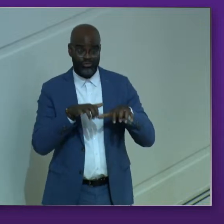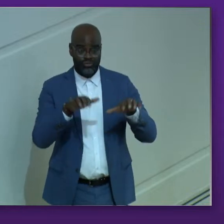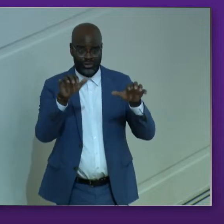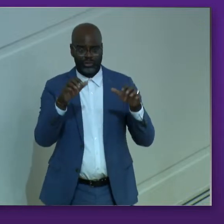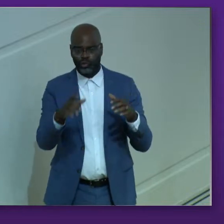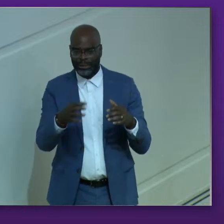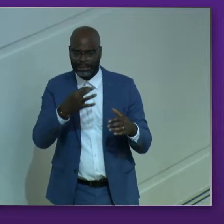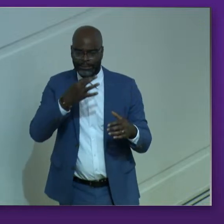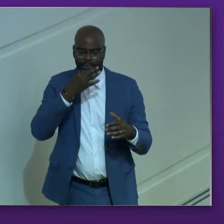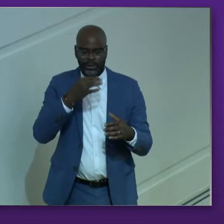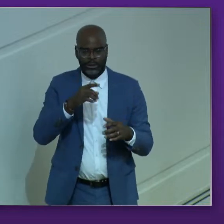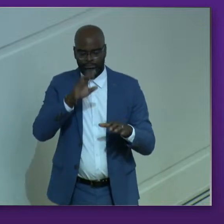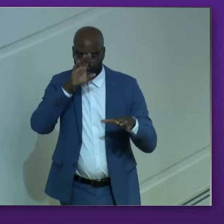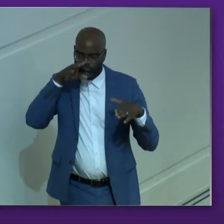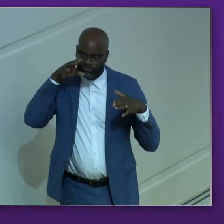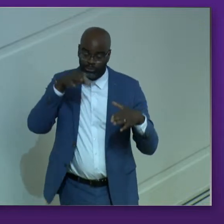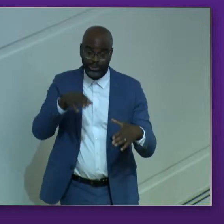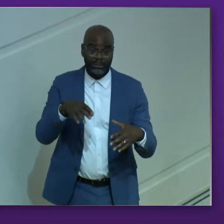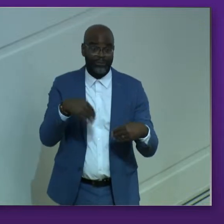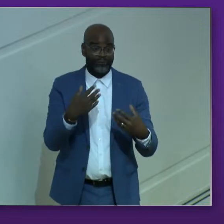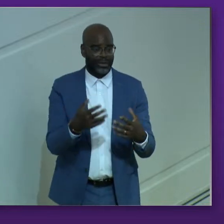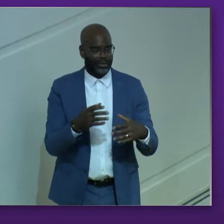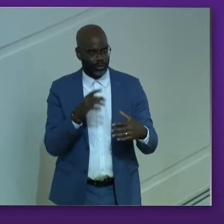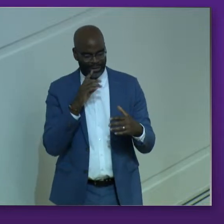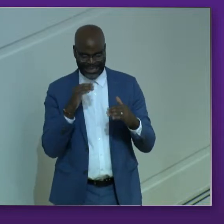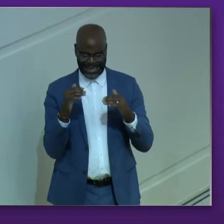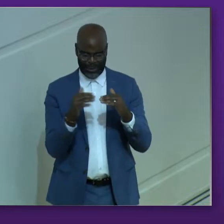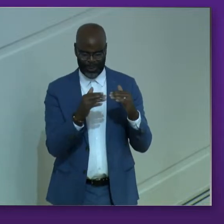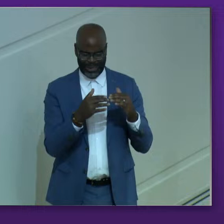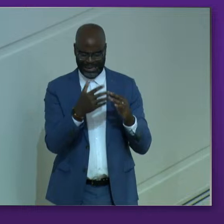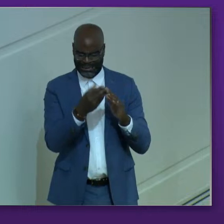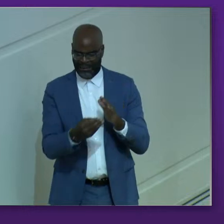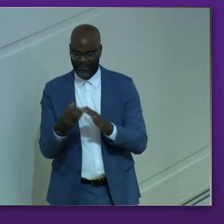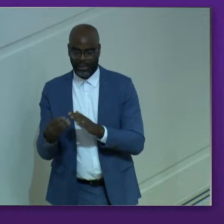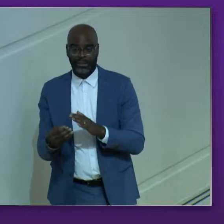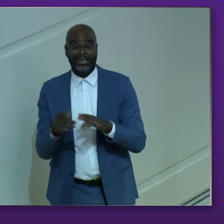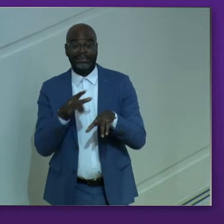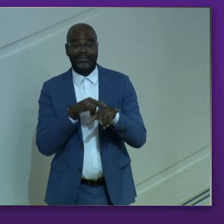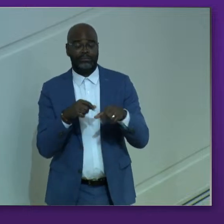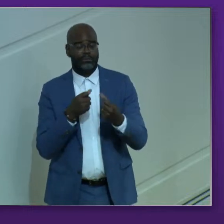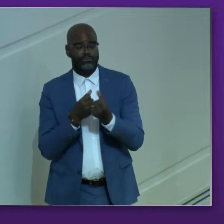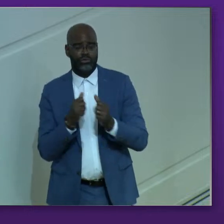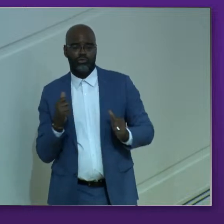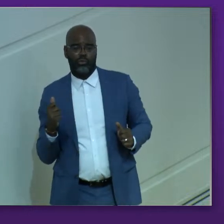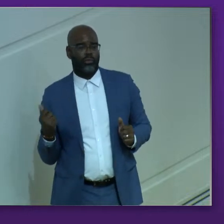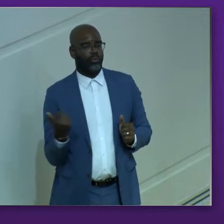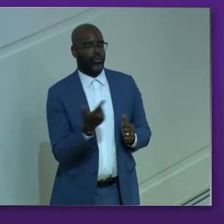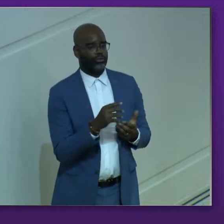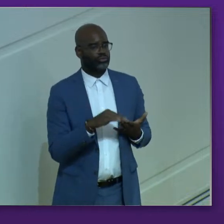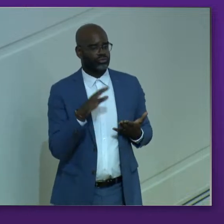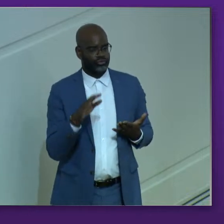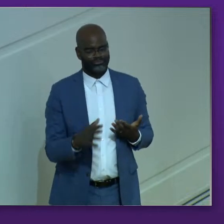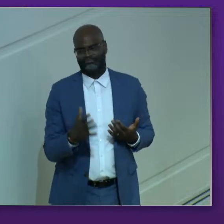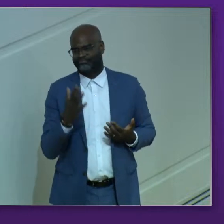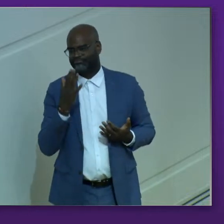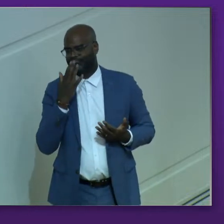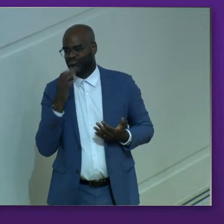EXCELLENT RECOMMENDATIONS WHICH WILL BE